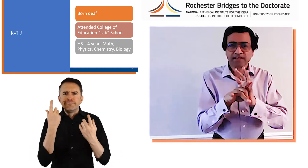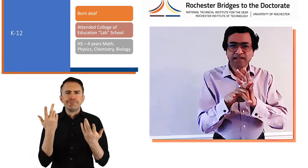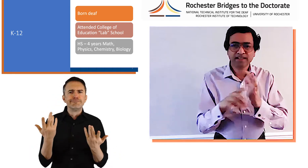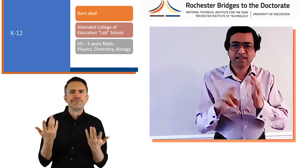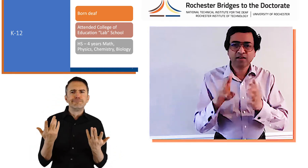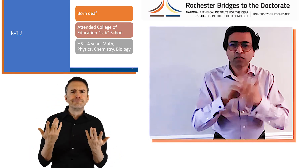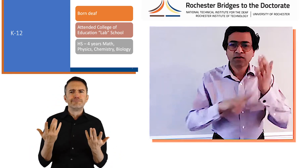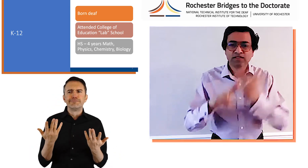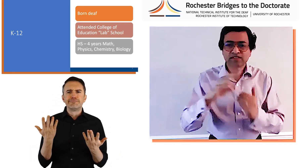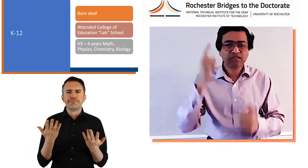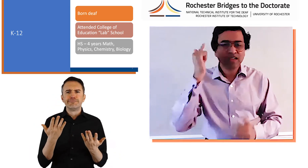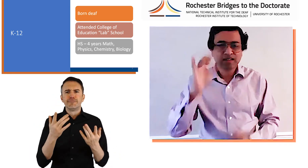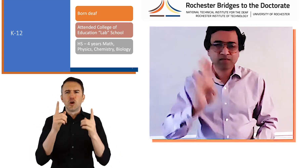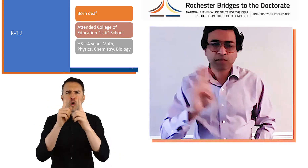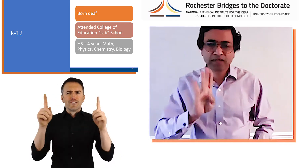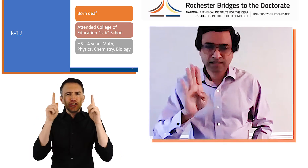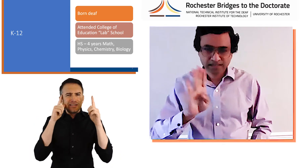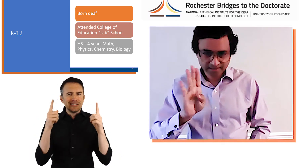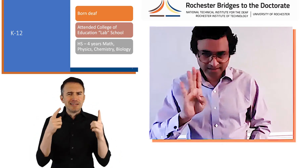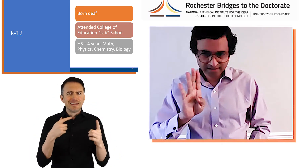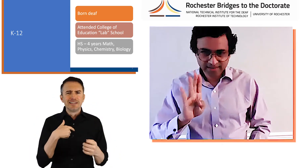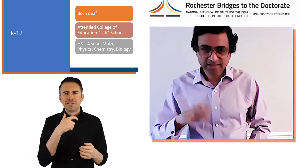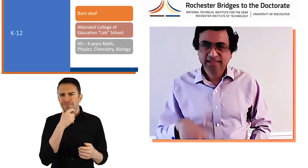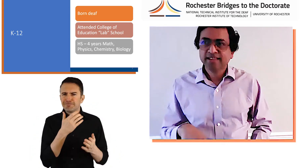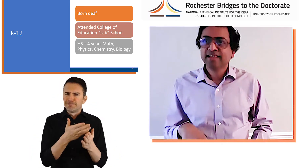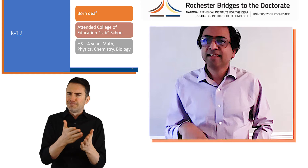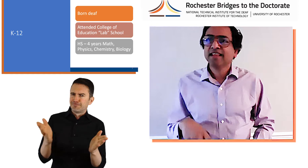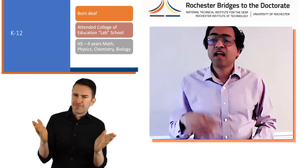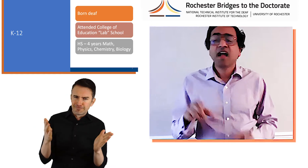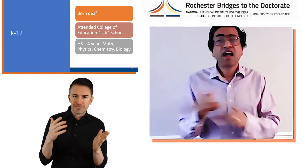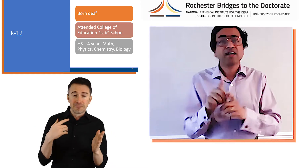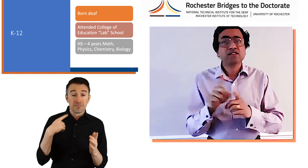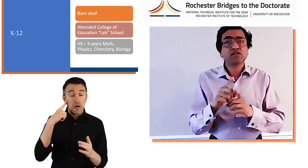but I picked the University of California at Berkeley,